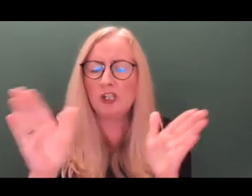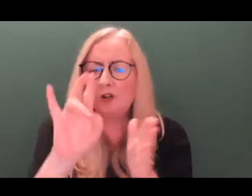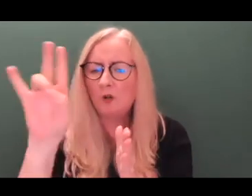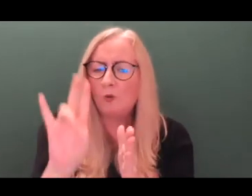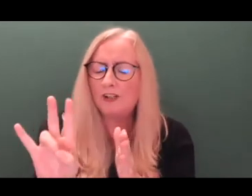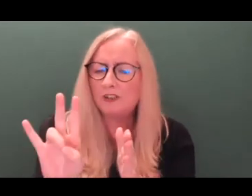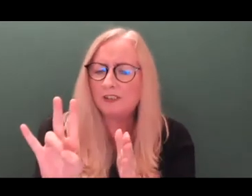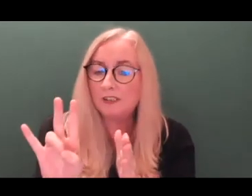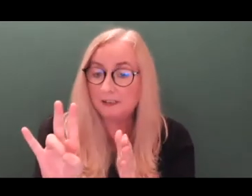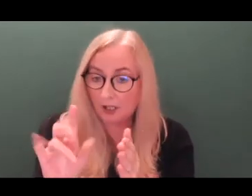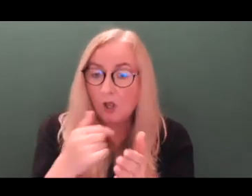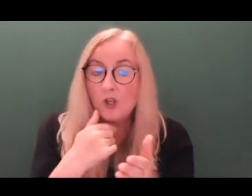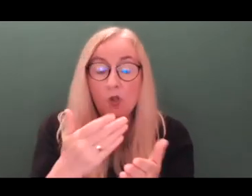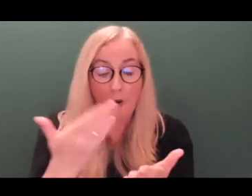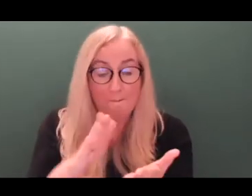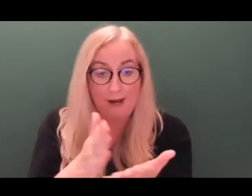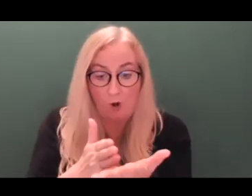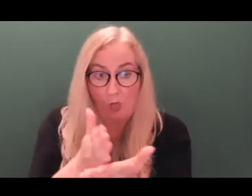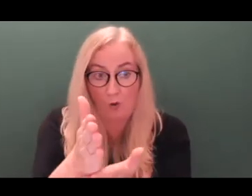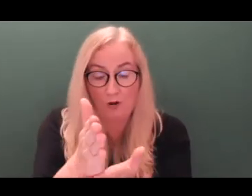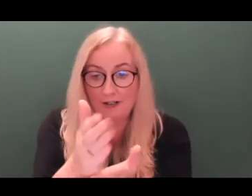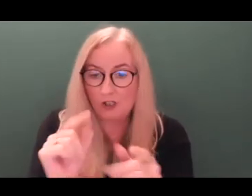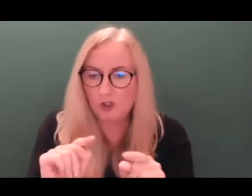we have been through the challenges and I am going to ask you just in one or two sentences,